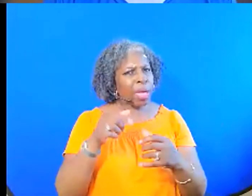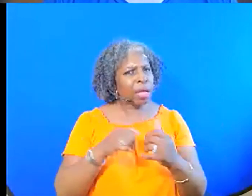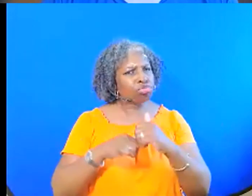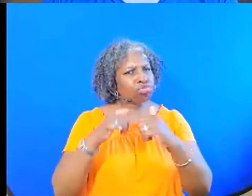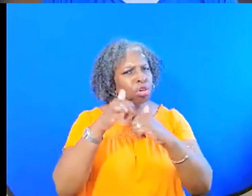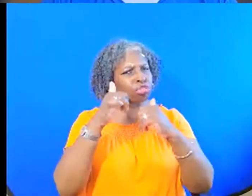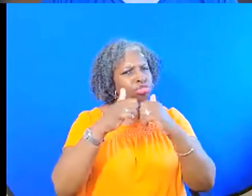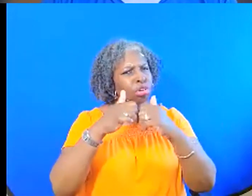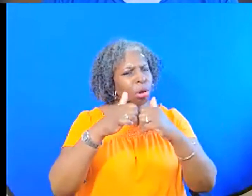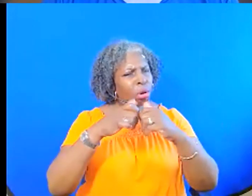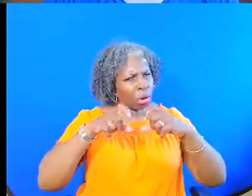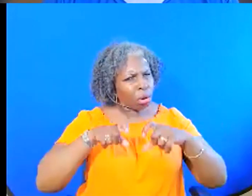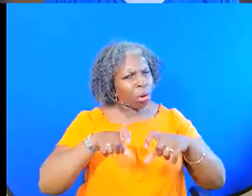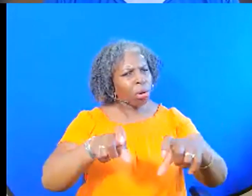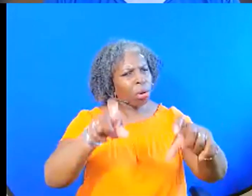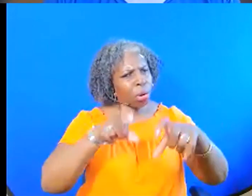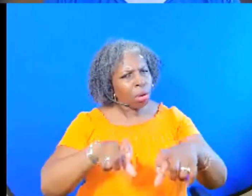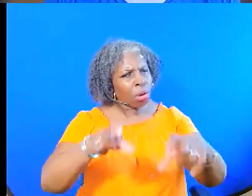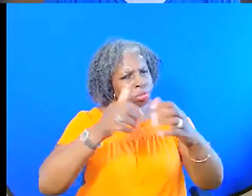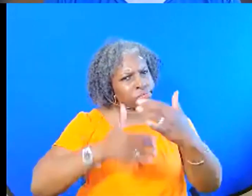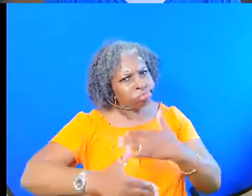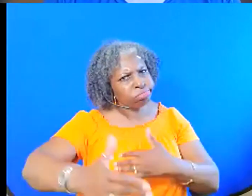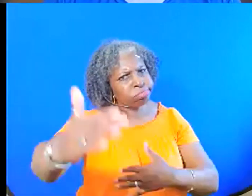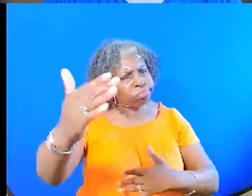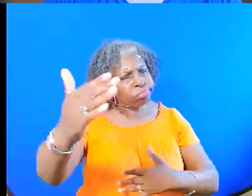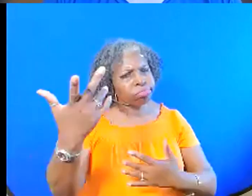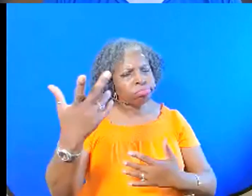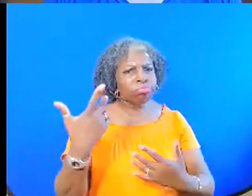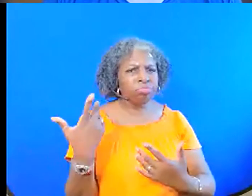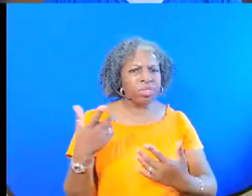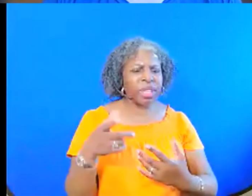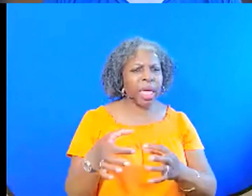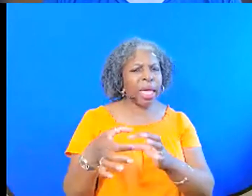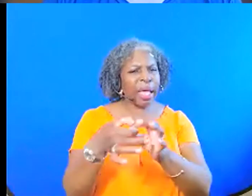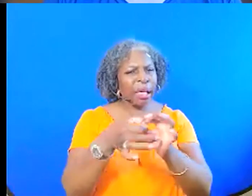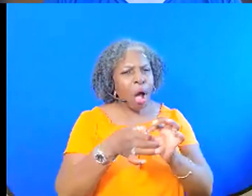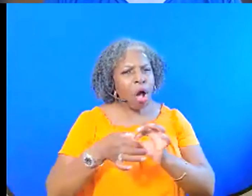And then also, like, around the ecology, it's like, the idea is that this is a moving allotment.